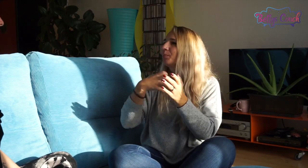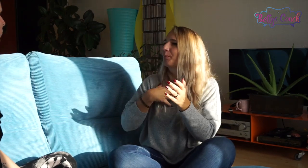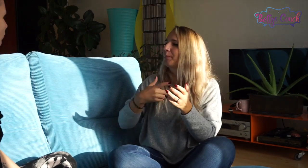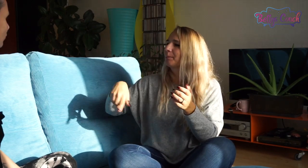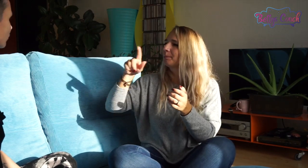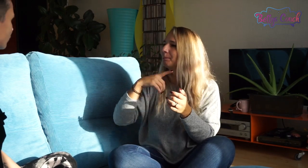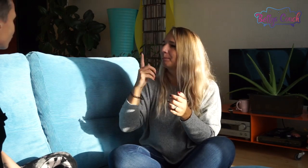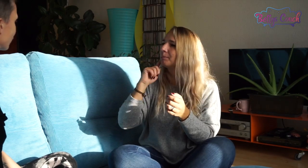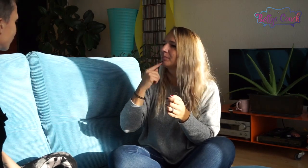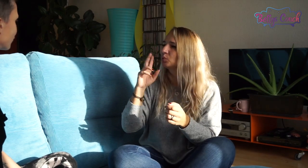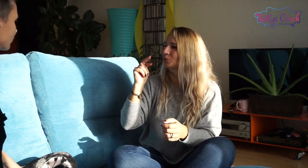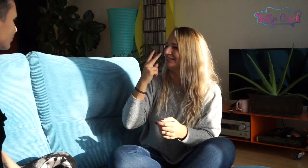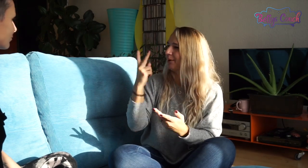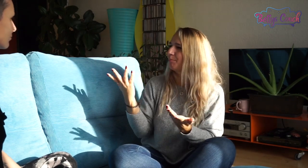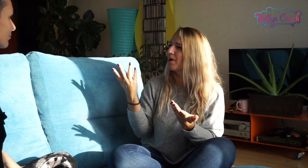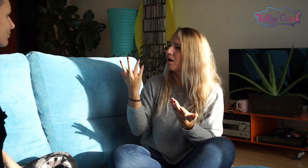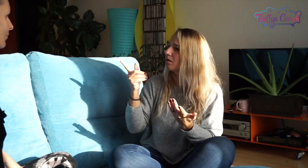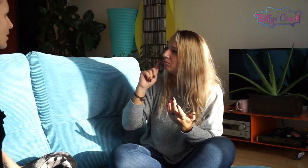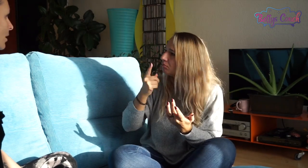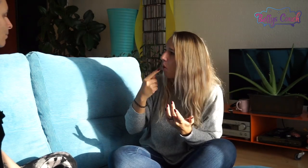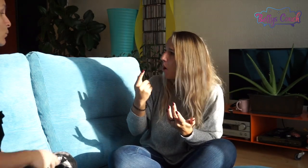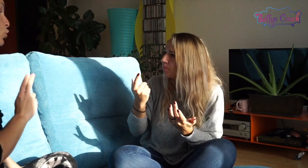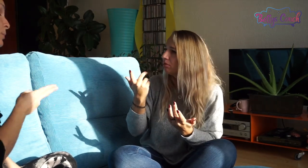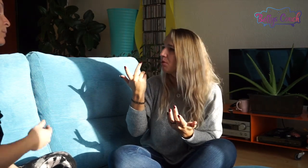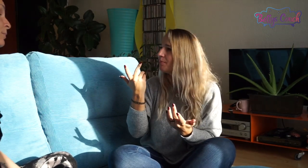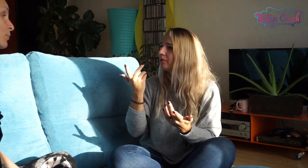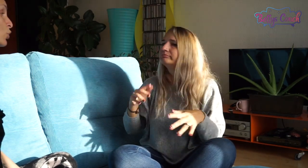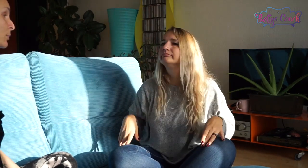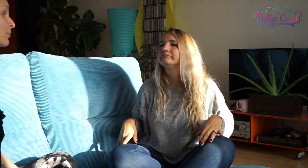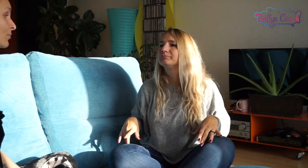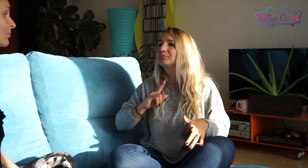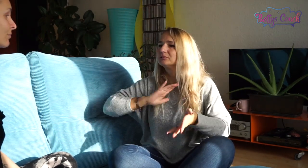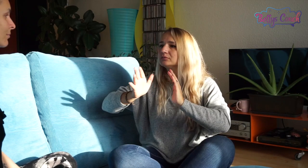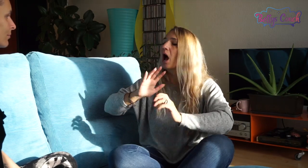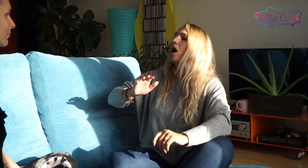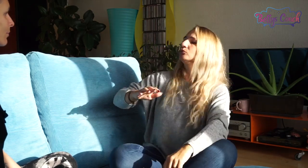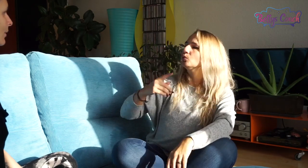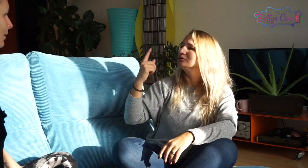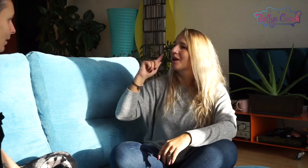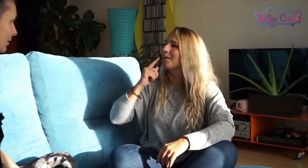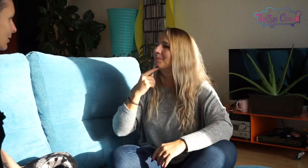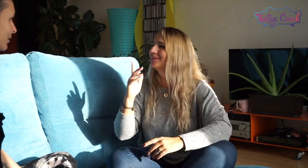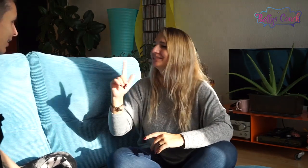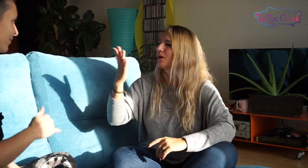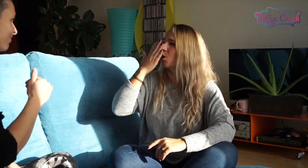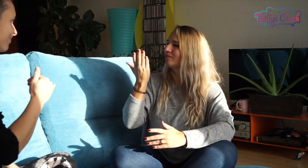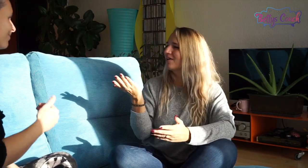In addition, the deafness is not visible. It only becomes visible as soon as we sign. This is the only way to attract attention.